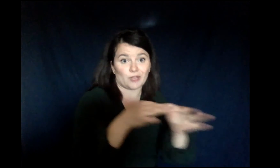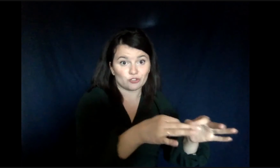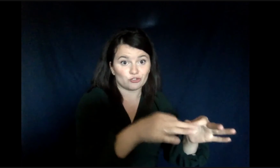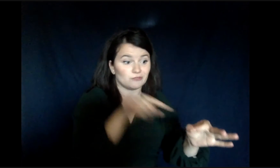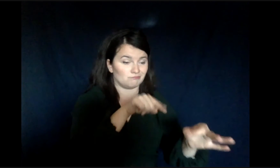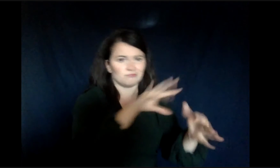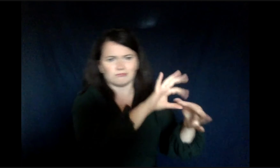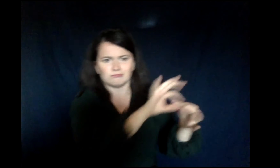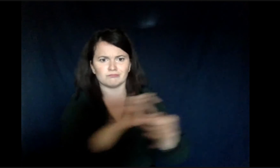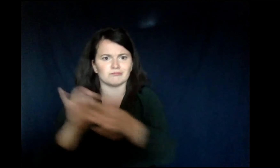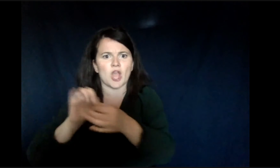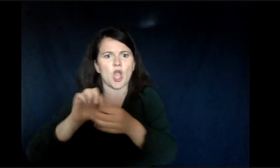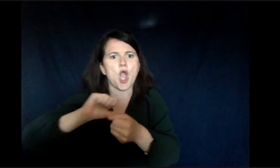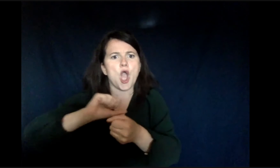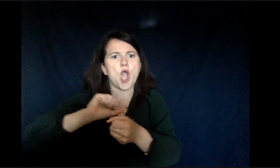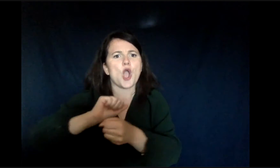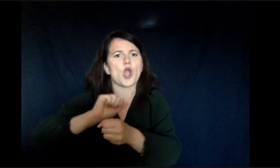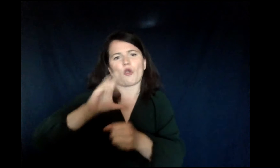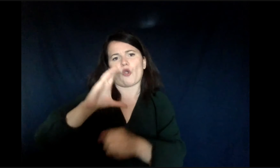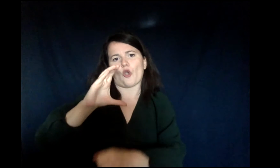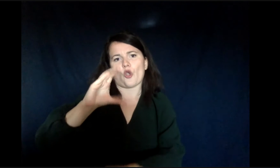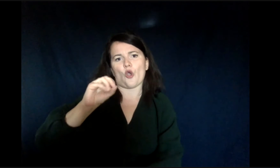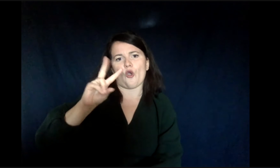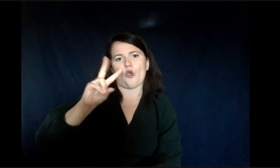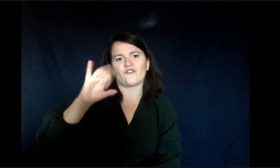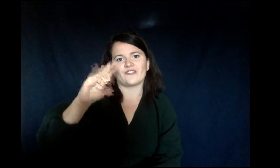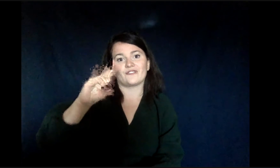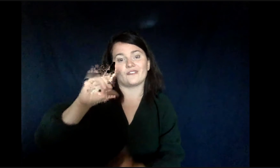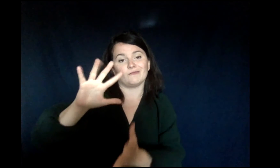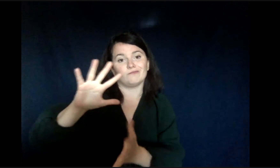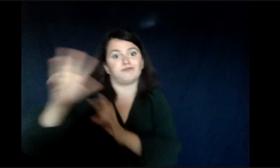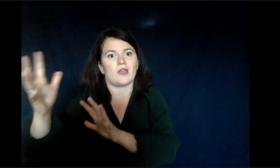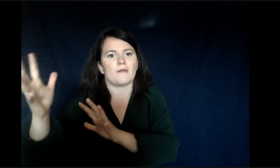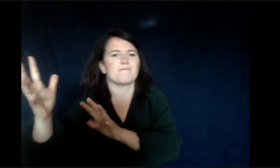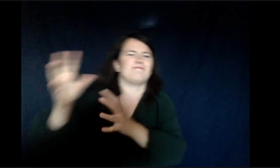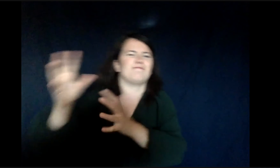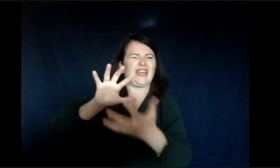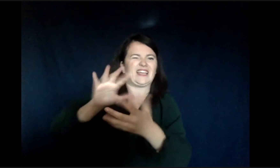Even if I'm not entitled to disclose the content of the future strategy,